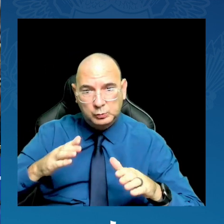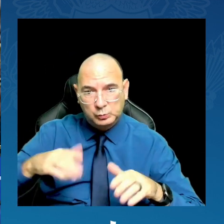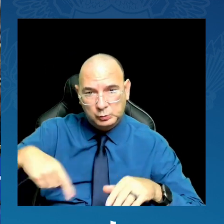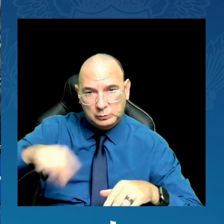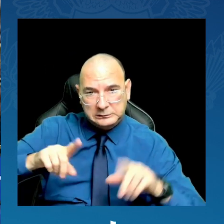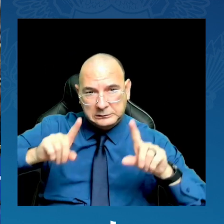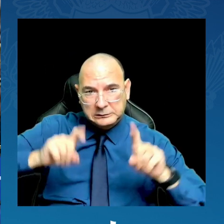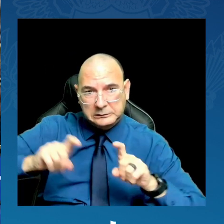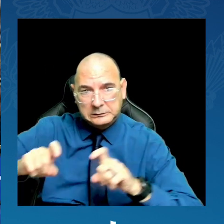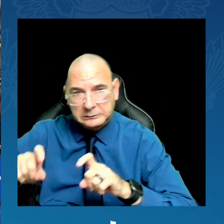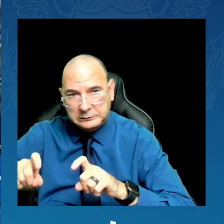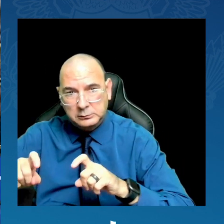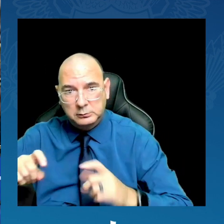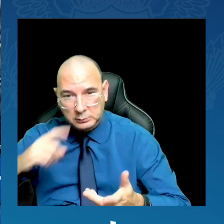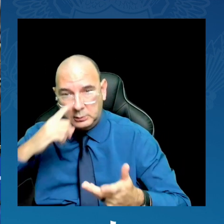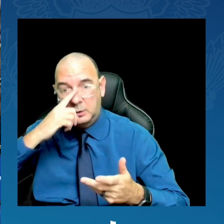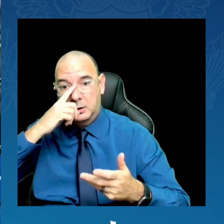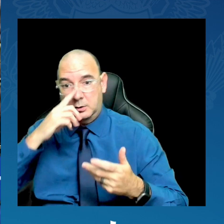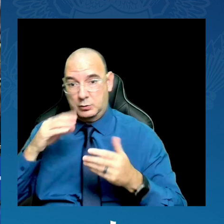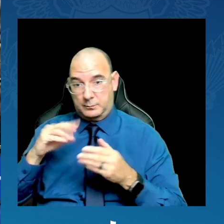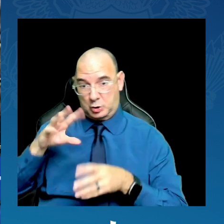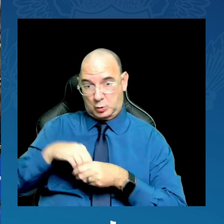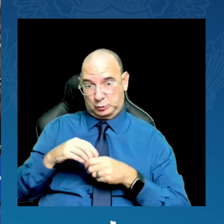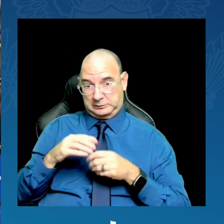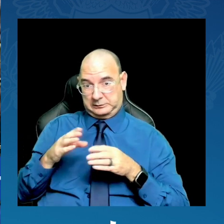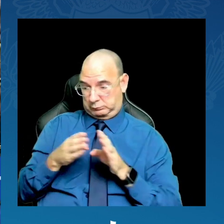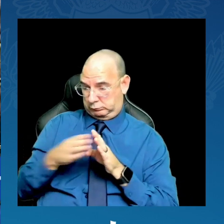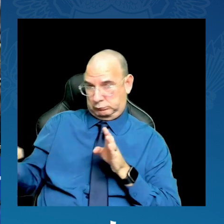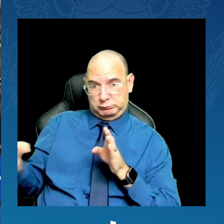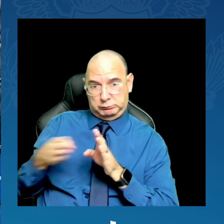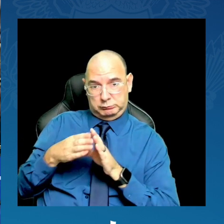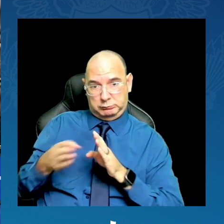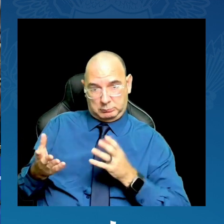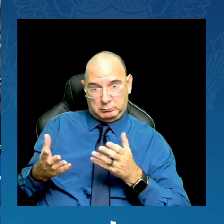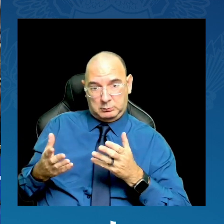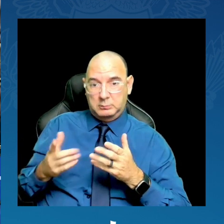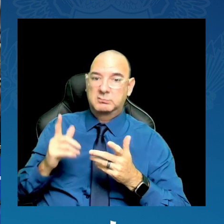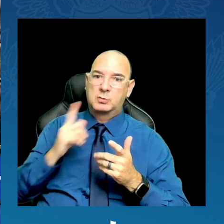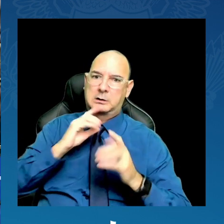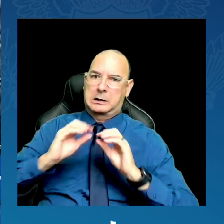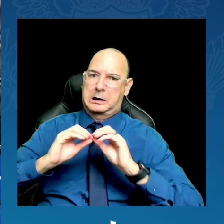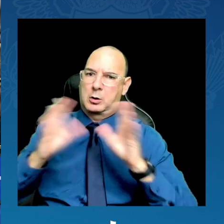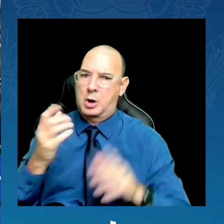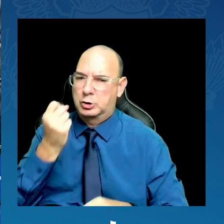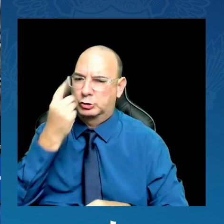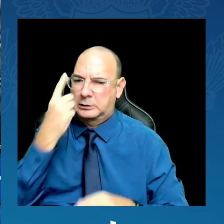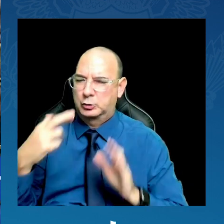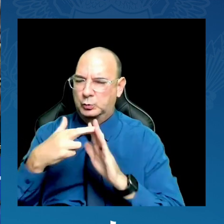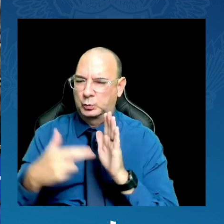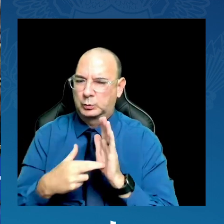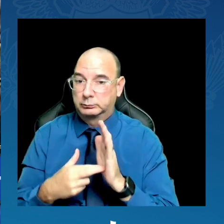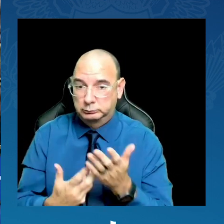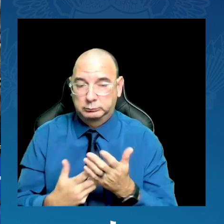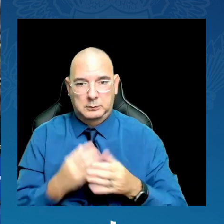as I said, clearly understood, rules. Finally, we need a regulatory structure that can change in response